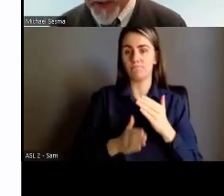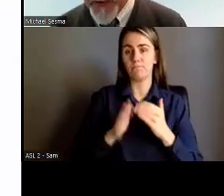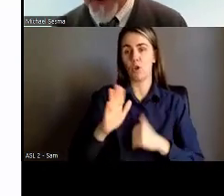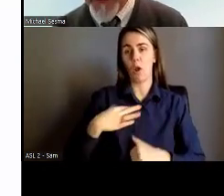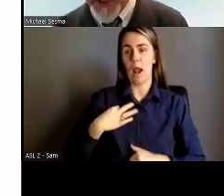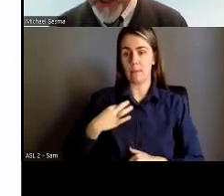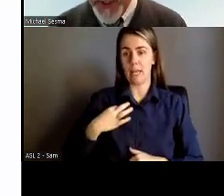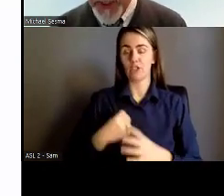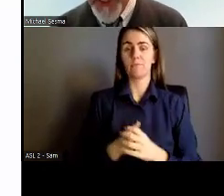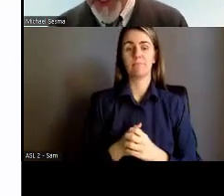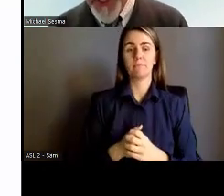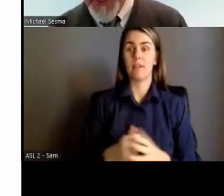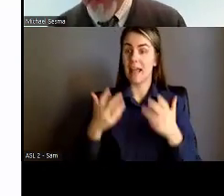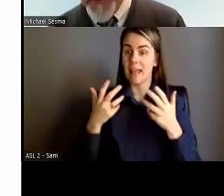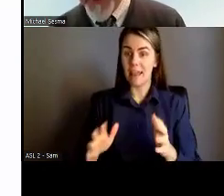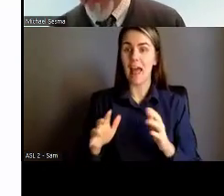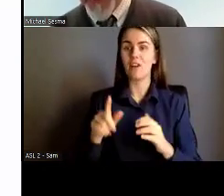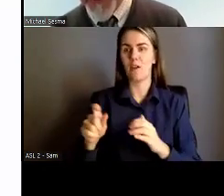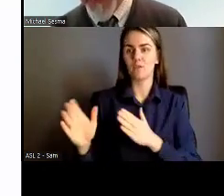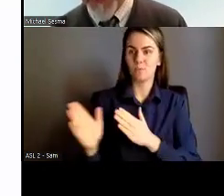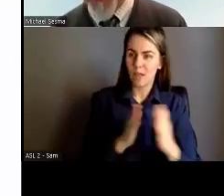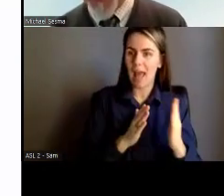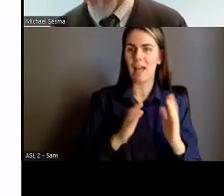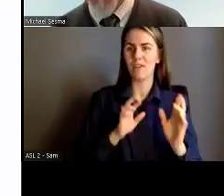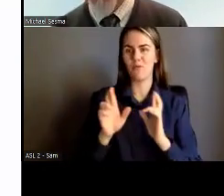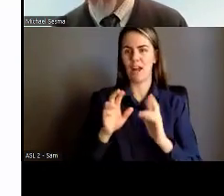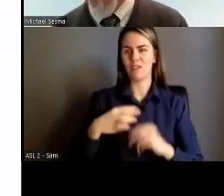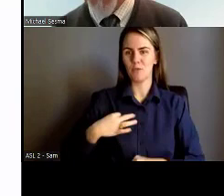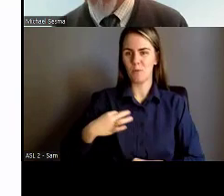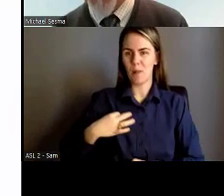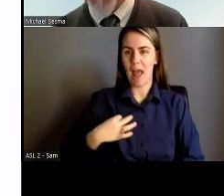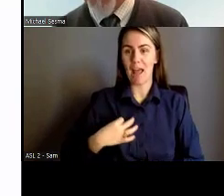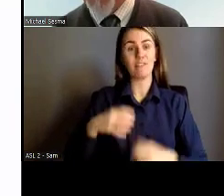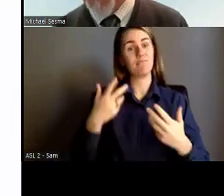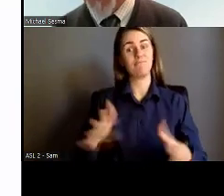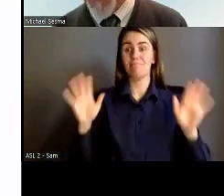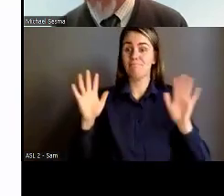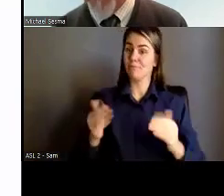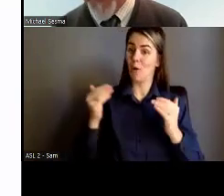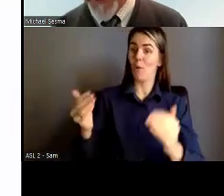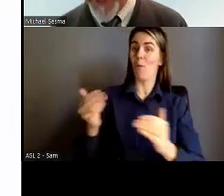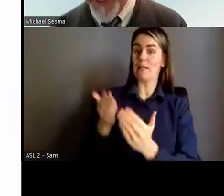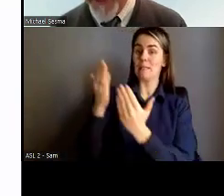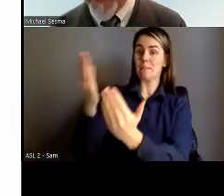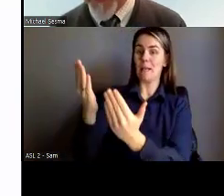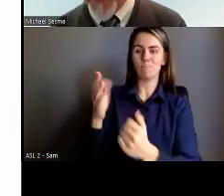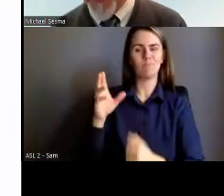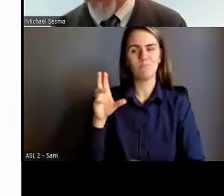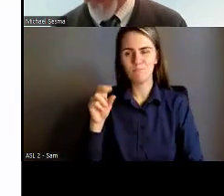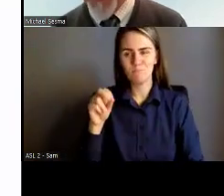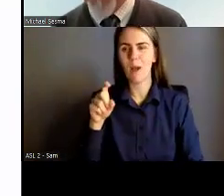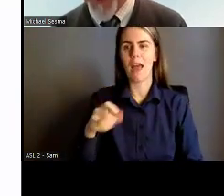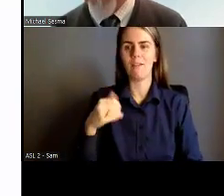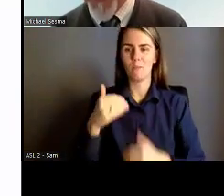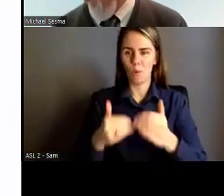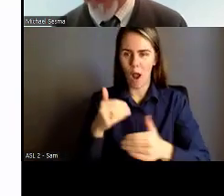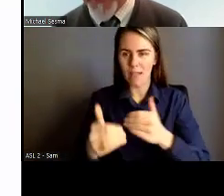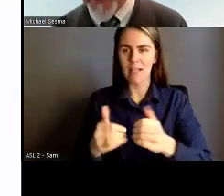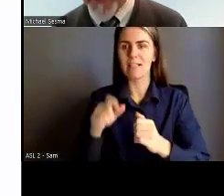so you don't just do this willy-nilly. You actually have to register with the NIH so that you can apply for applications,